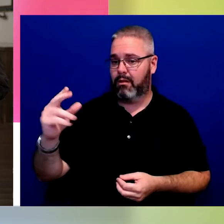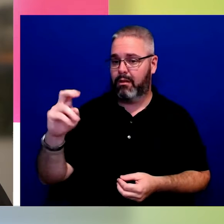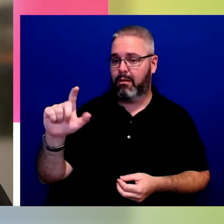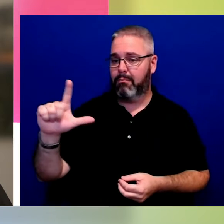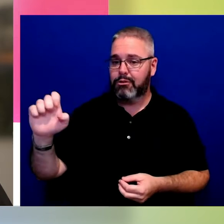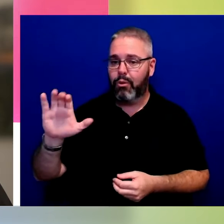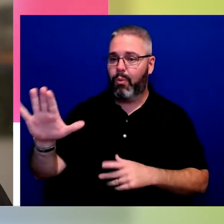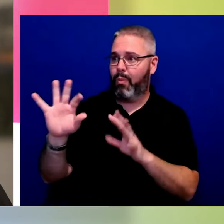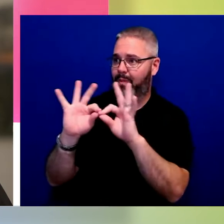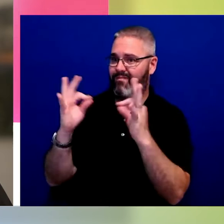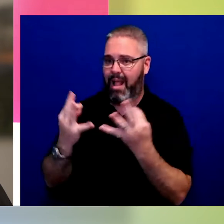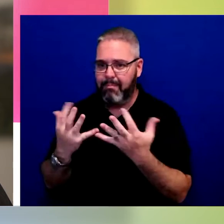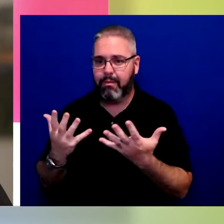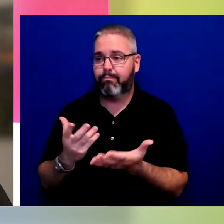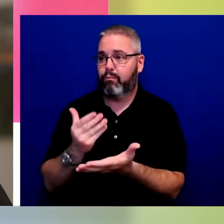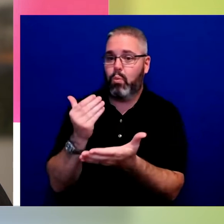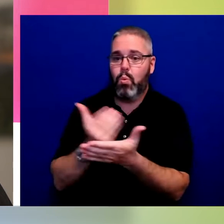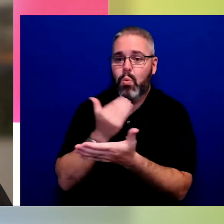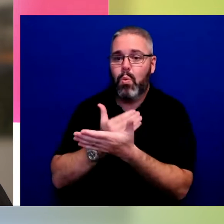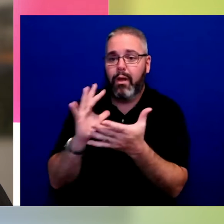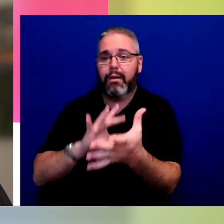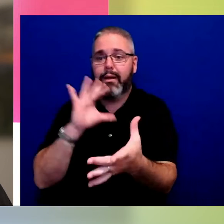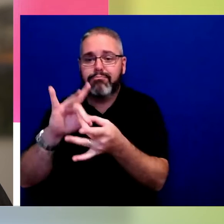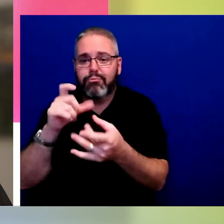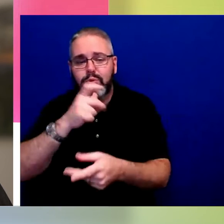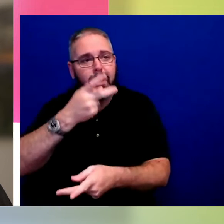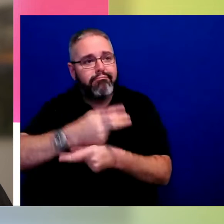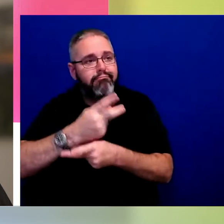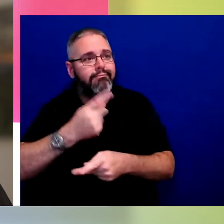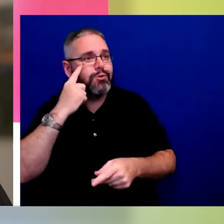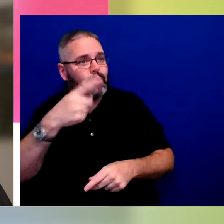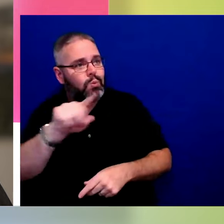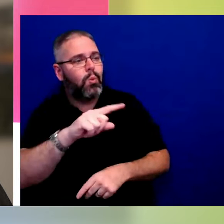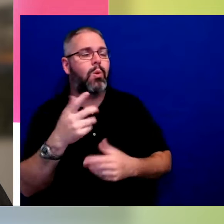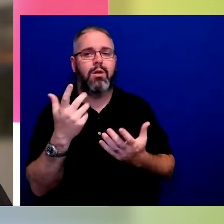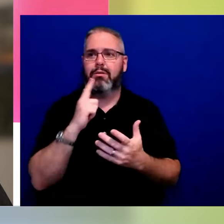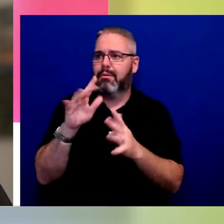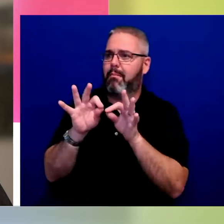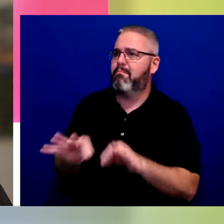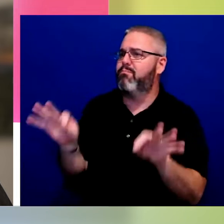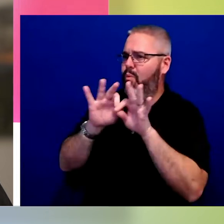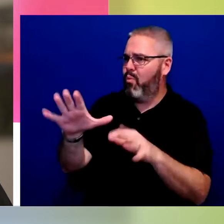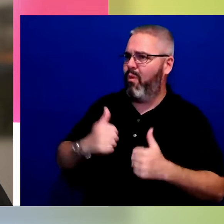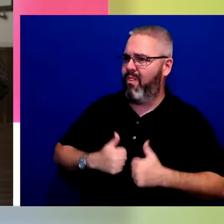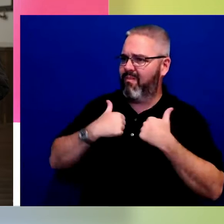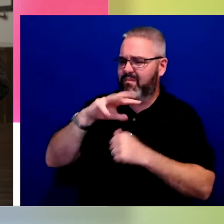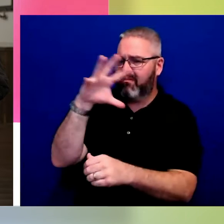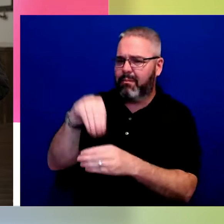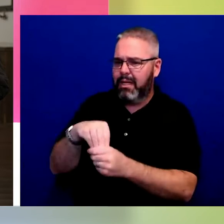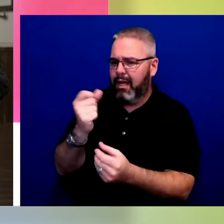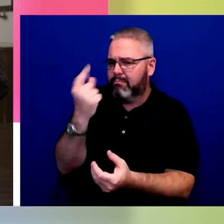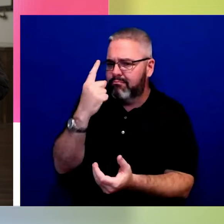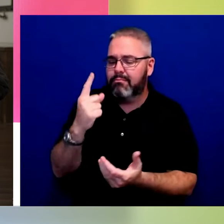It builds new connections with caregivers, and some of those I know have been incredibly important in your life. It ain't easy